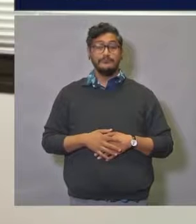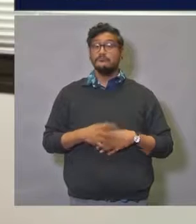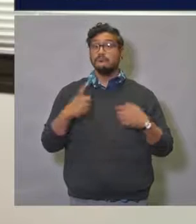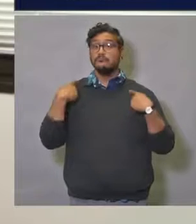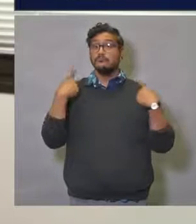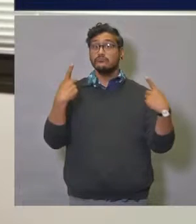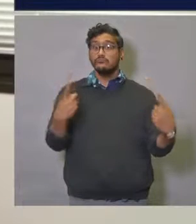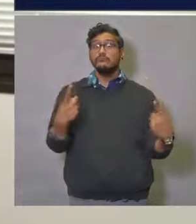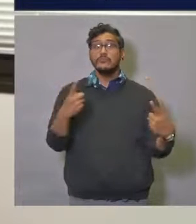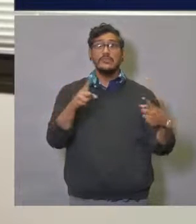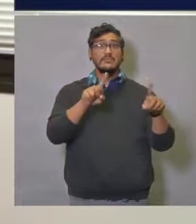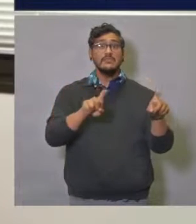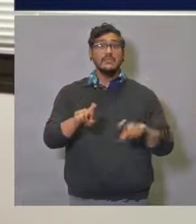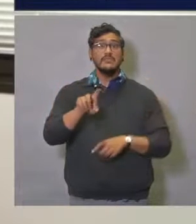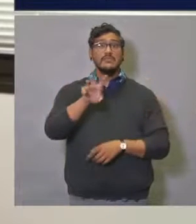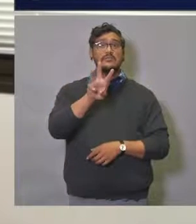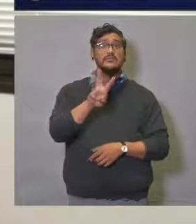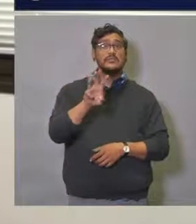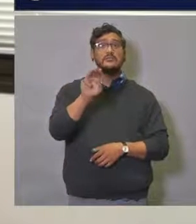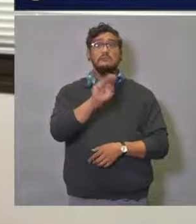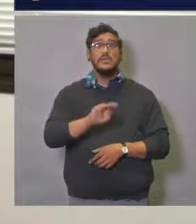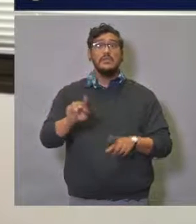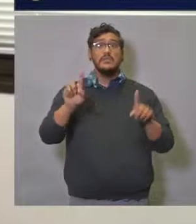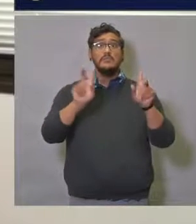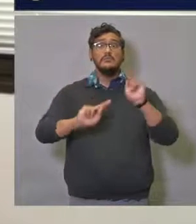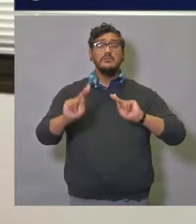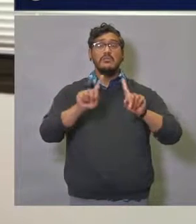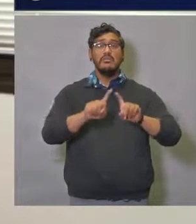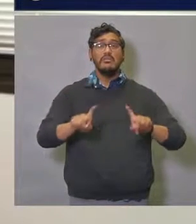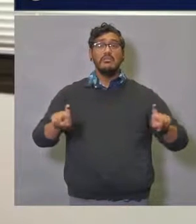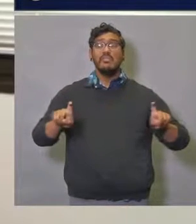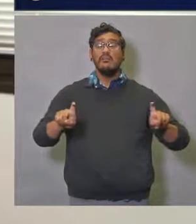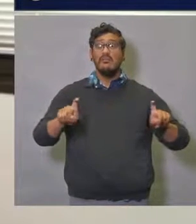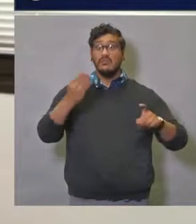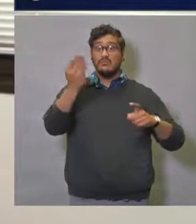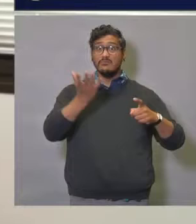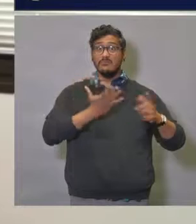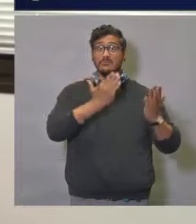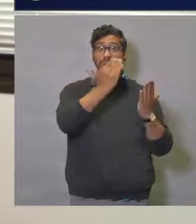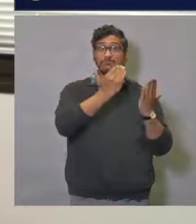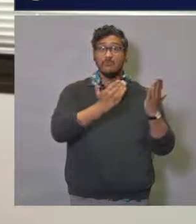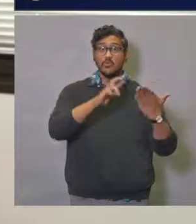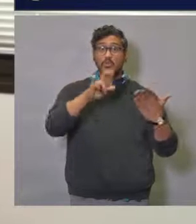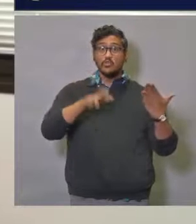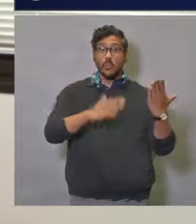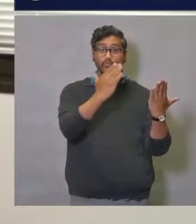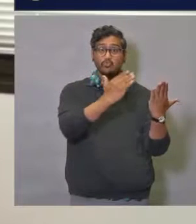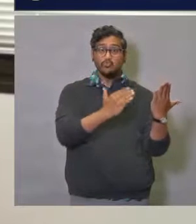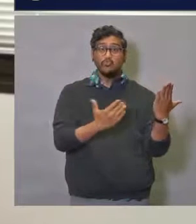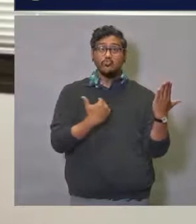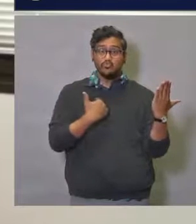EN ENTORNOS FUNCIONALES DE 96,966, INCLUYENDO AL PERSONAL